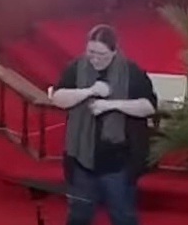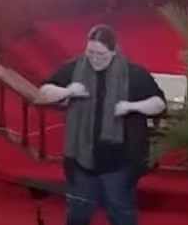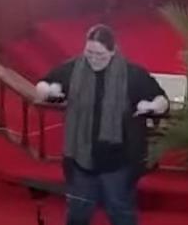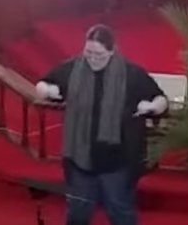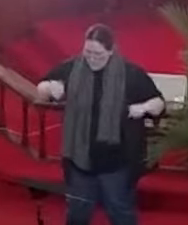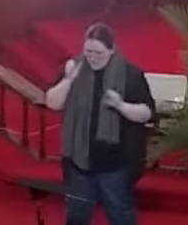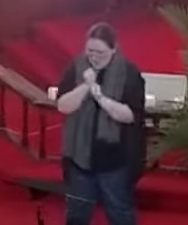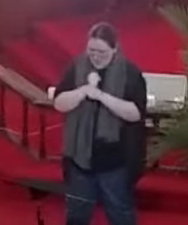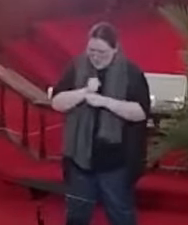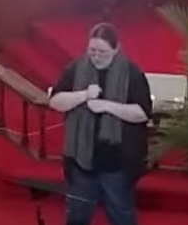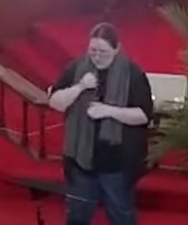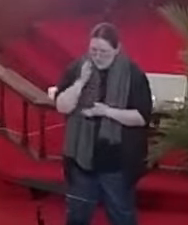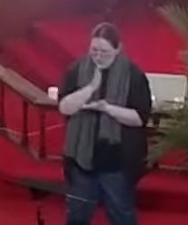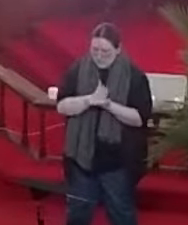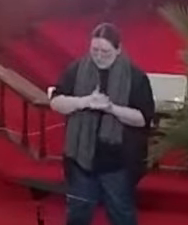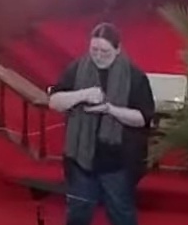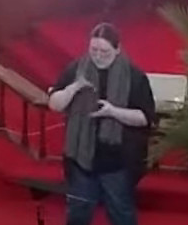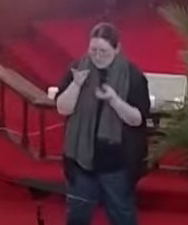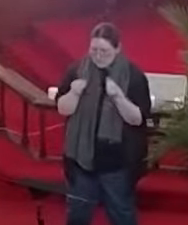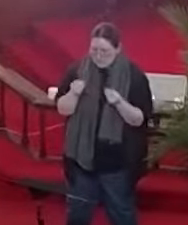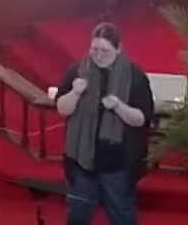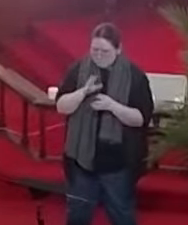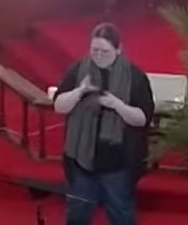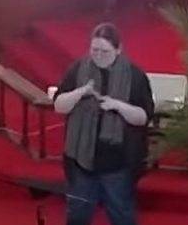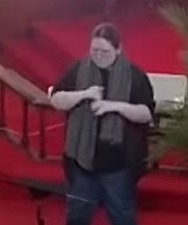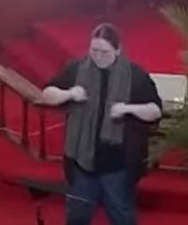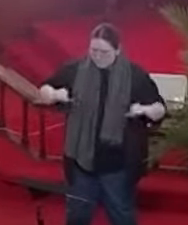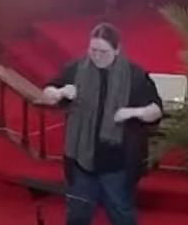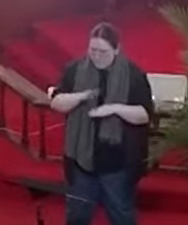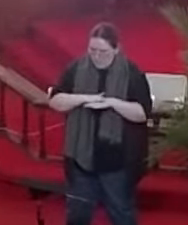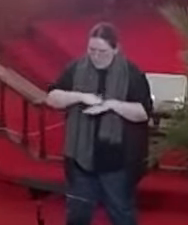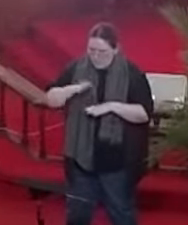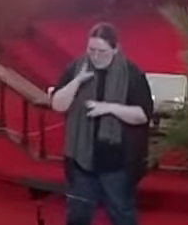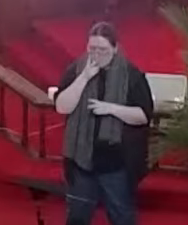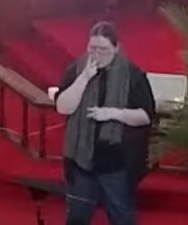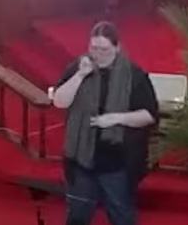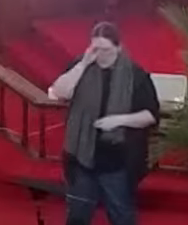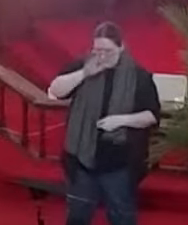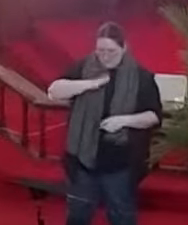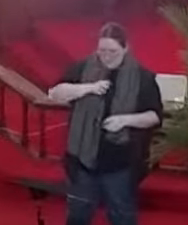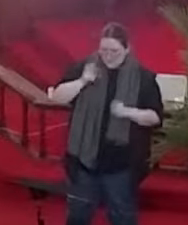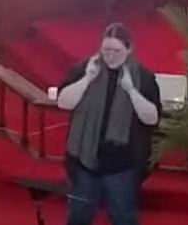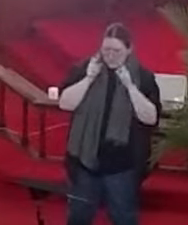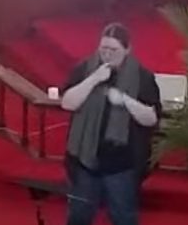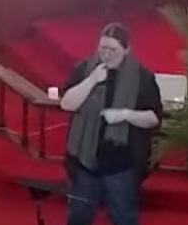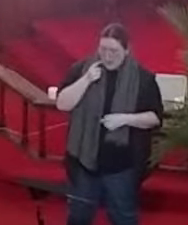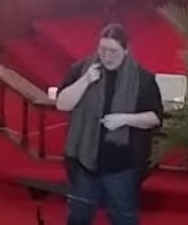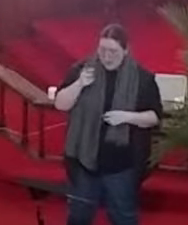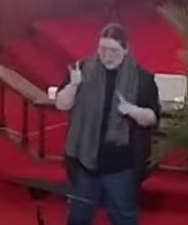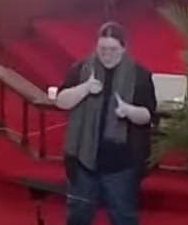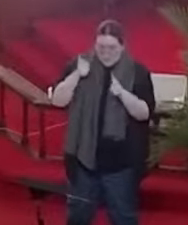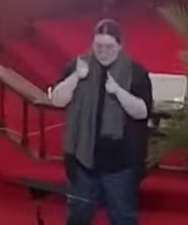made some mud, rubbed it on the blind man's eyes, and suddenly this blind man could see.